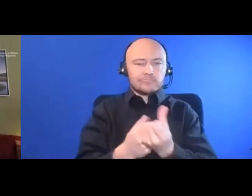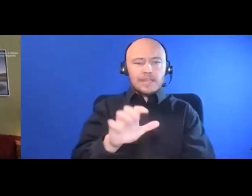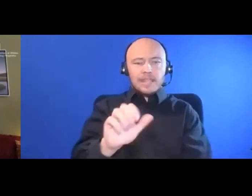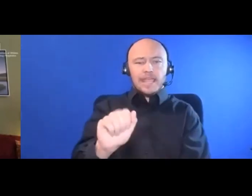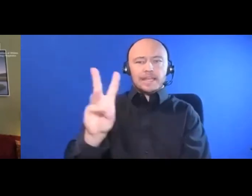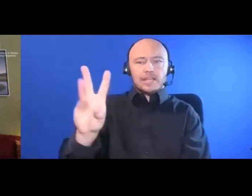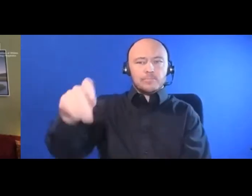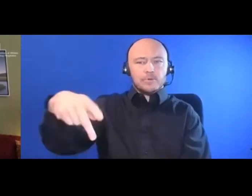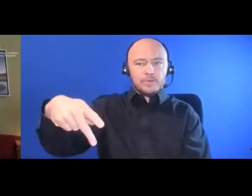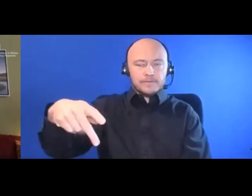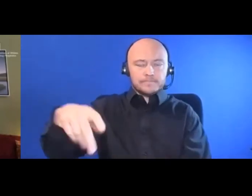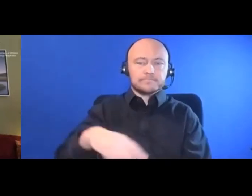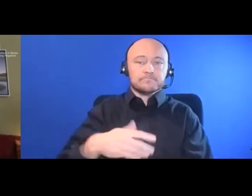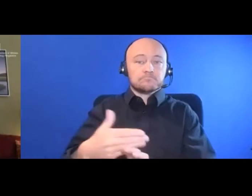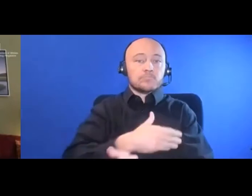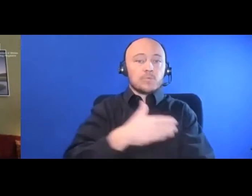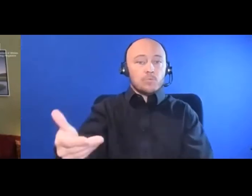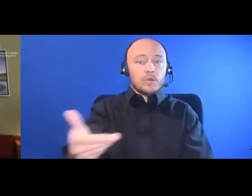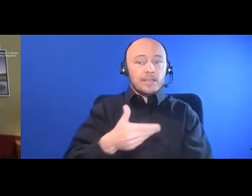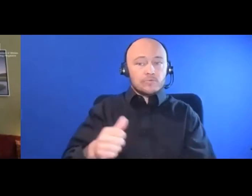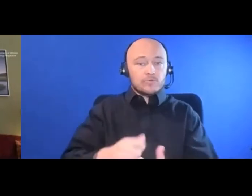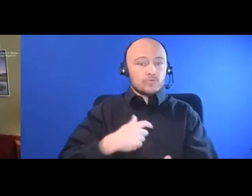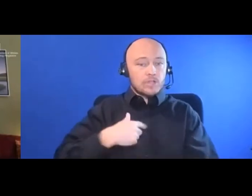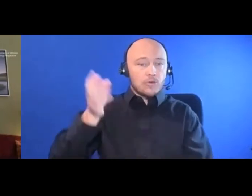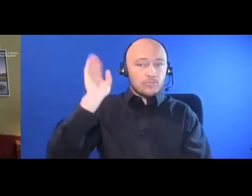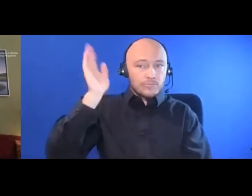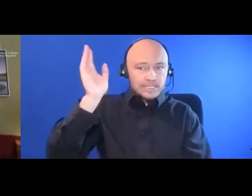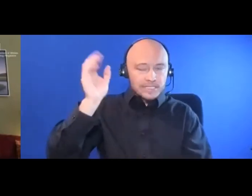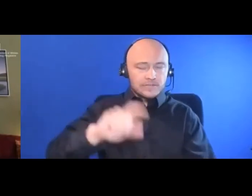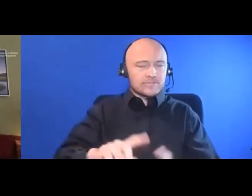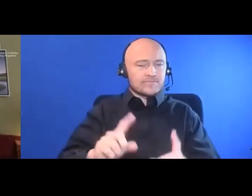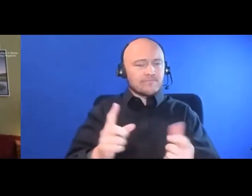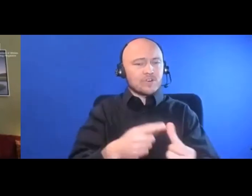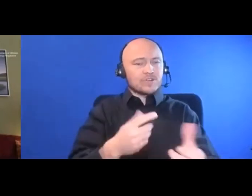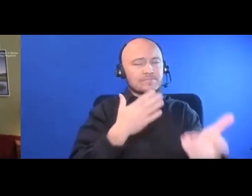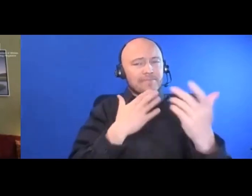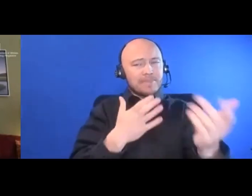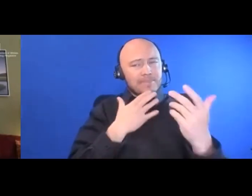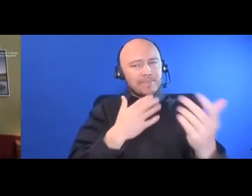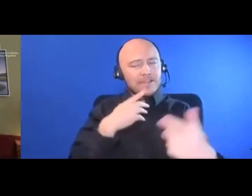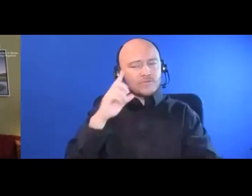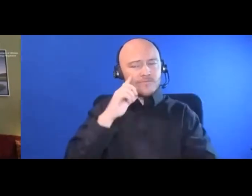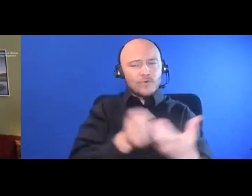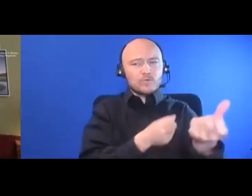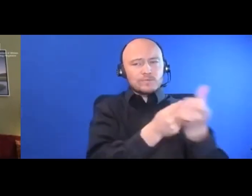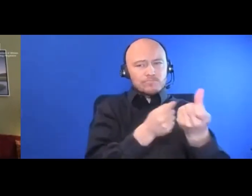Before we introduce our featured presenters, a thank you to all of our conference sponsors and partners